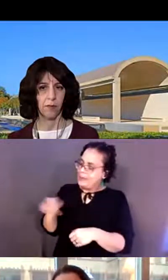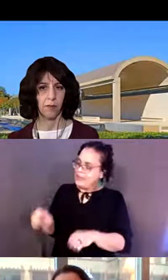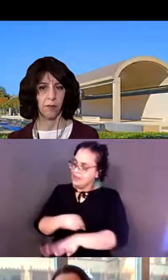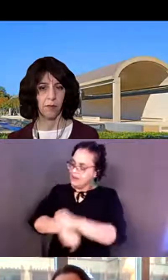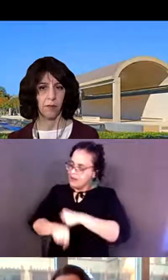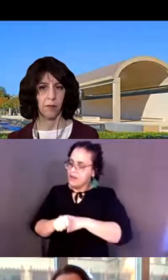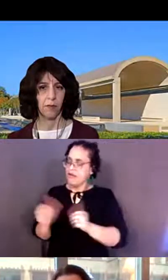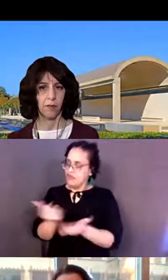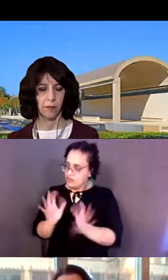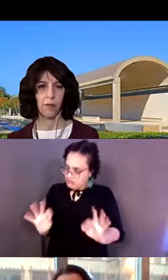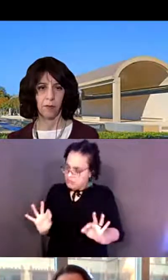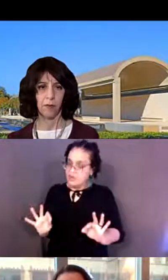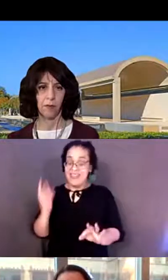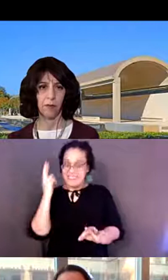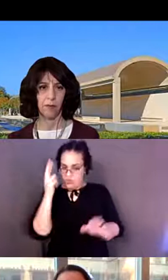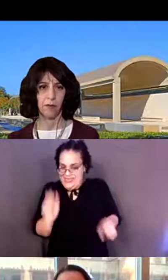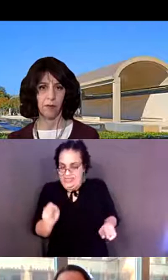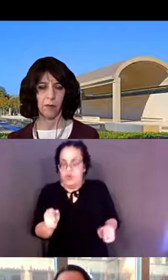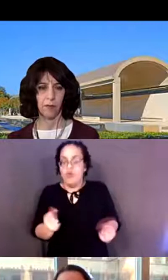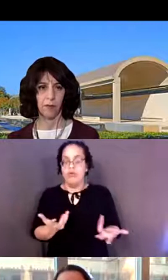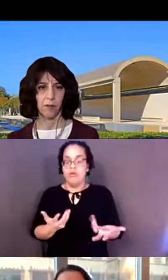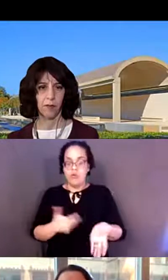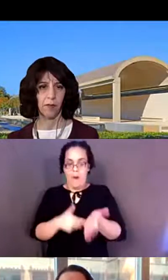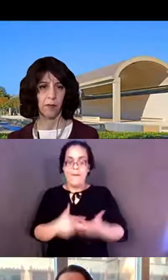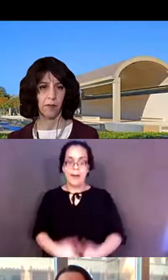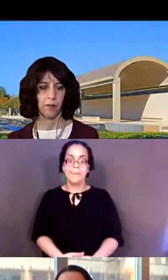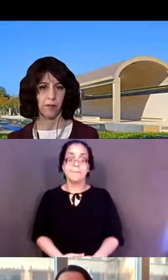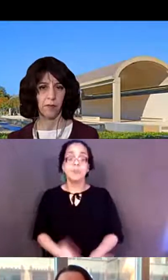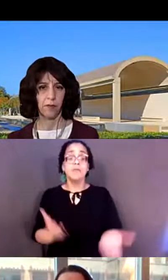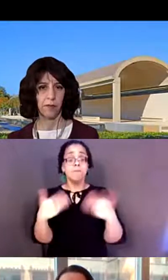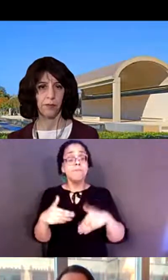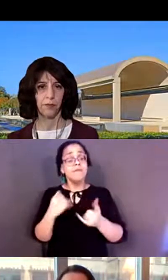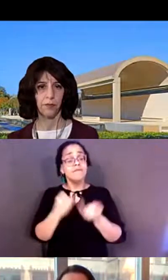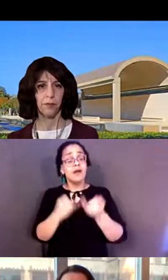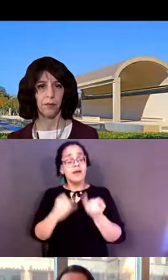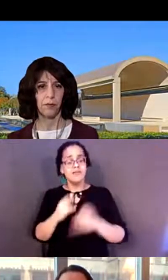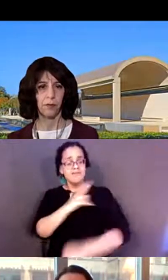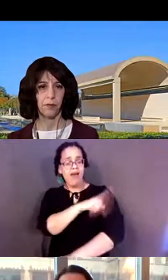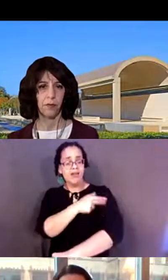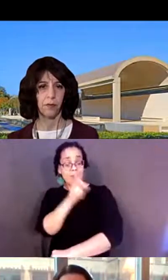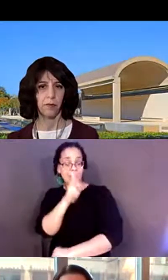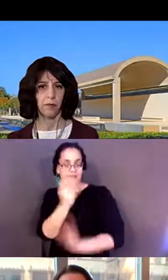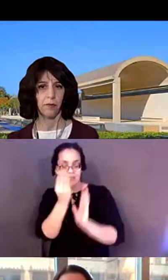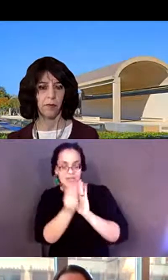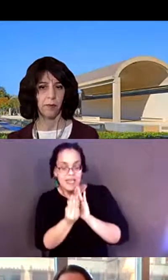that's a reasonable expectation. And then finally, hospitals must inform